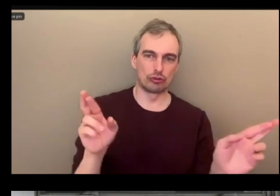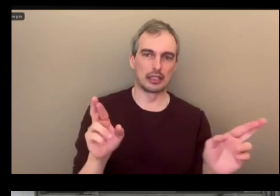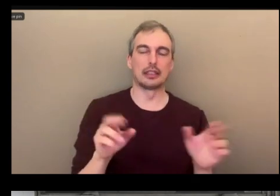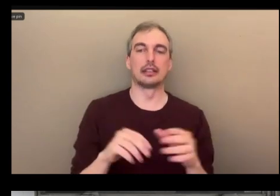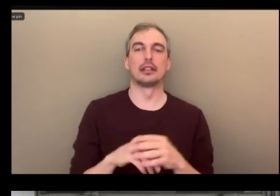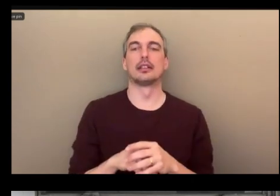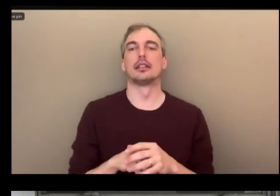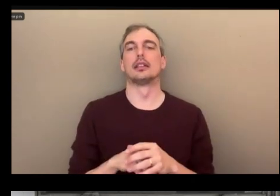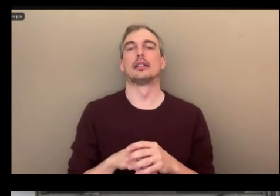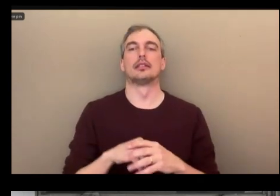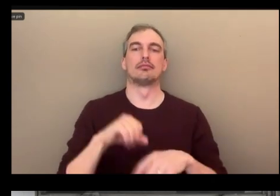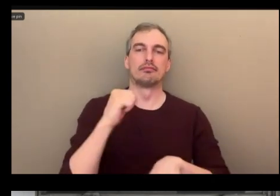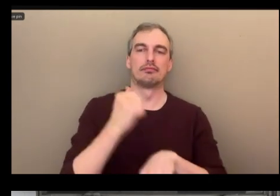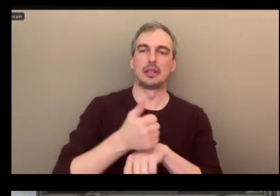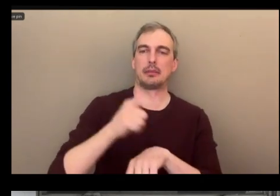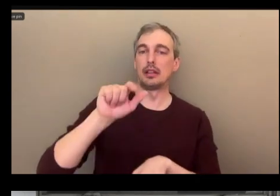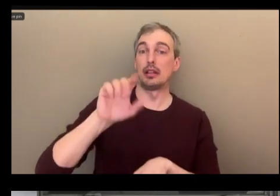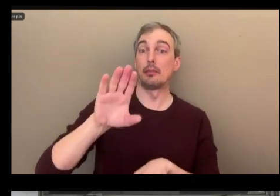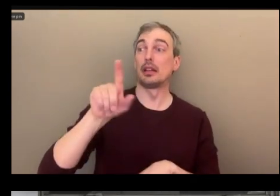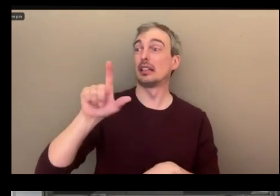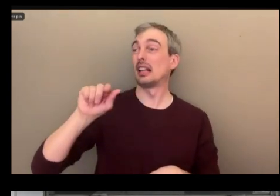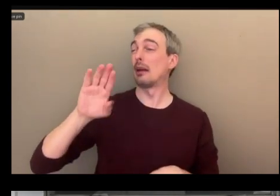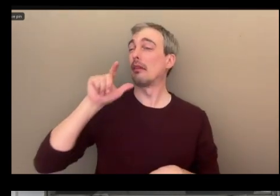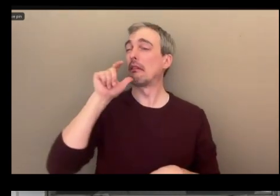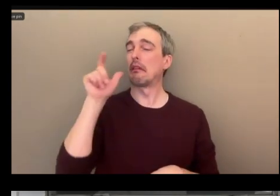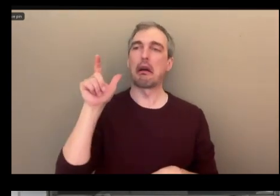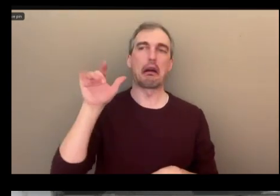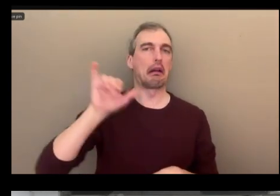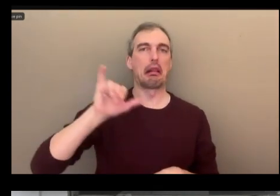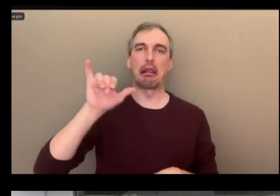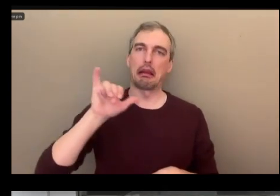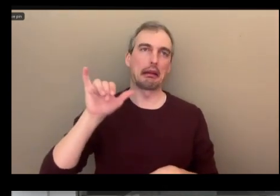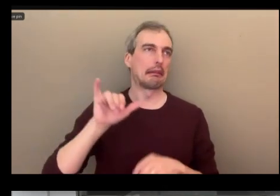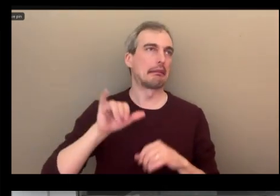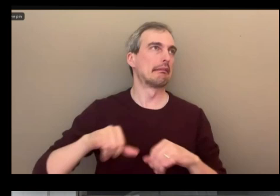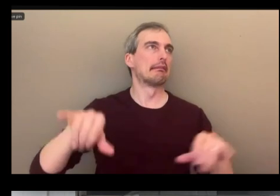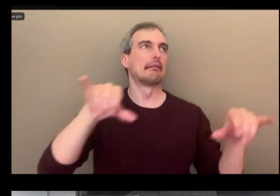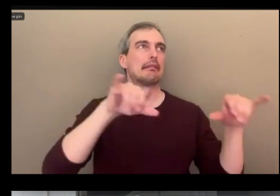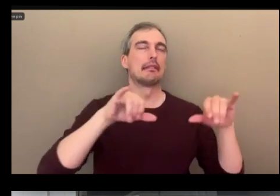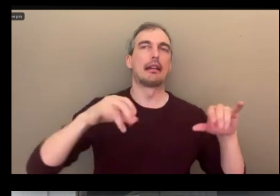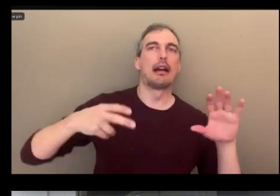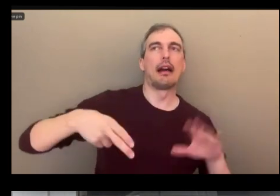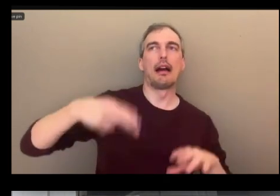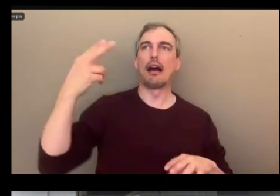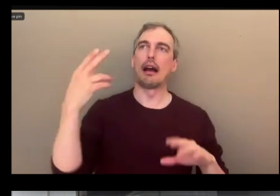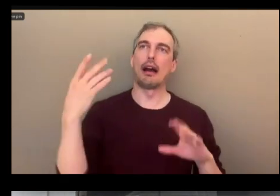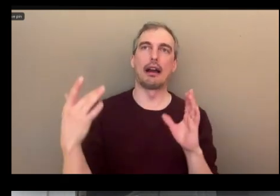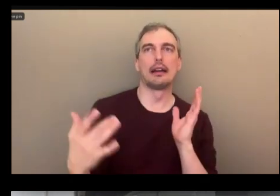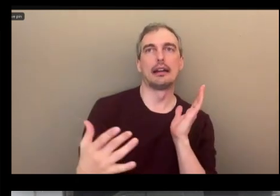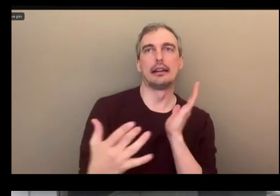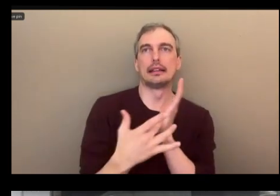company, where it's all about space-looking gadgets and you know... Futuristic...